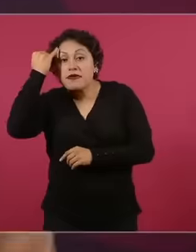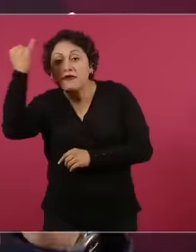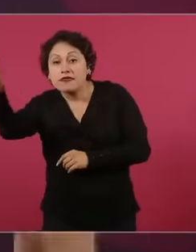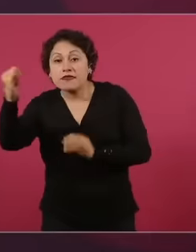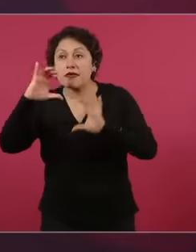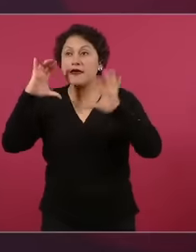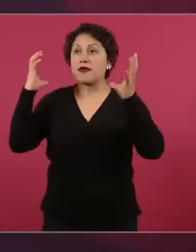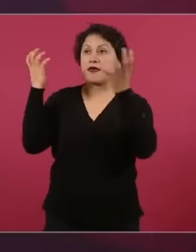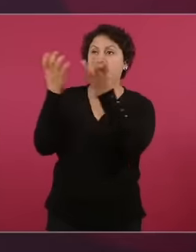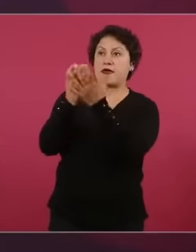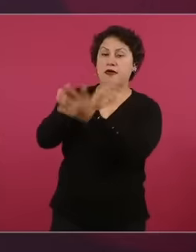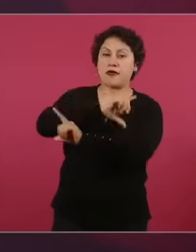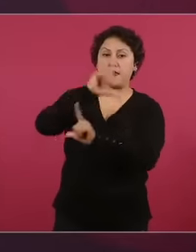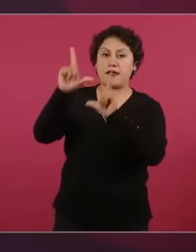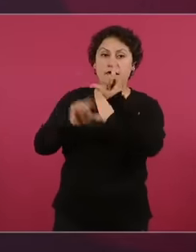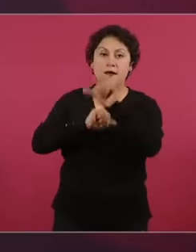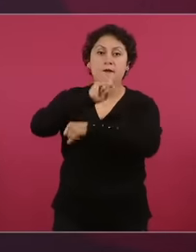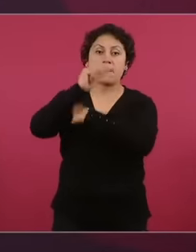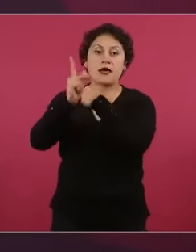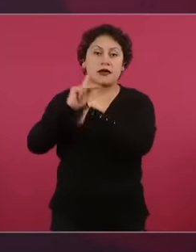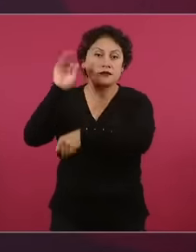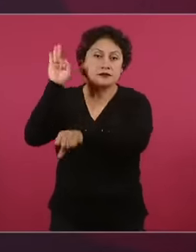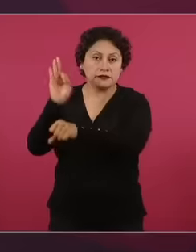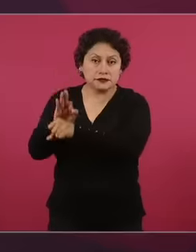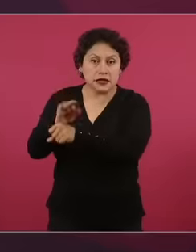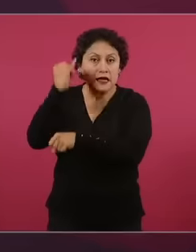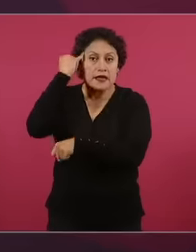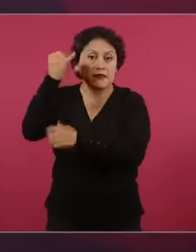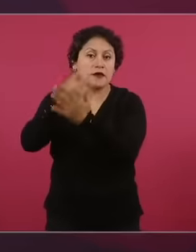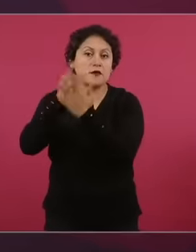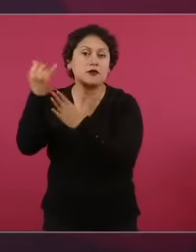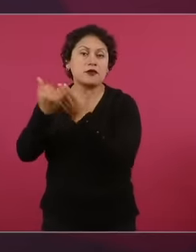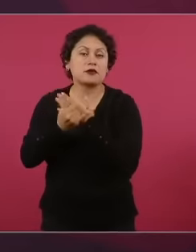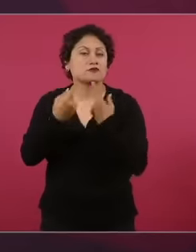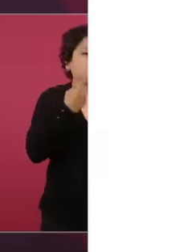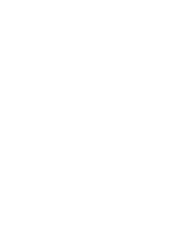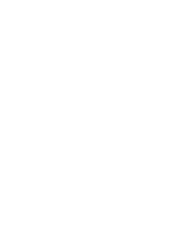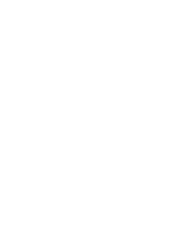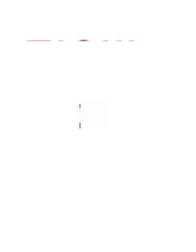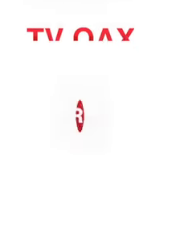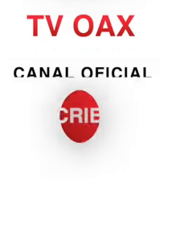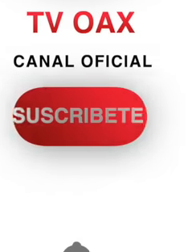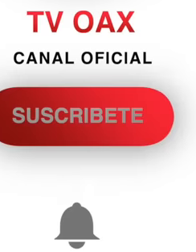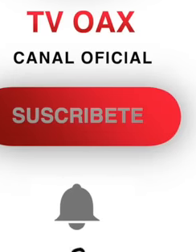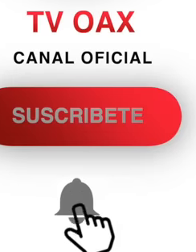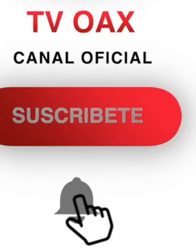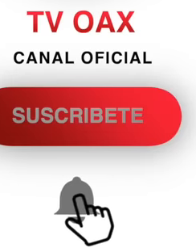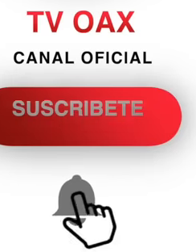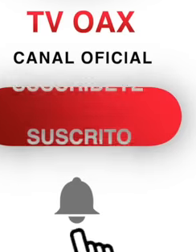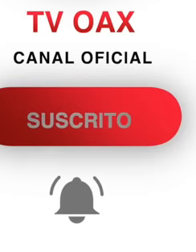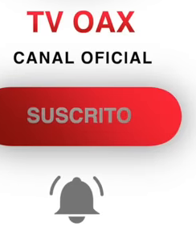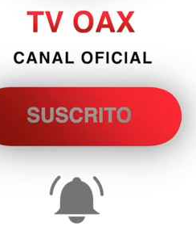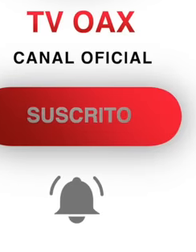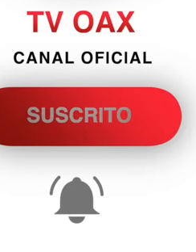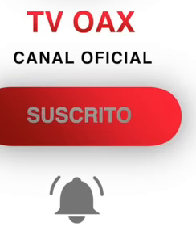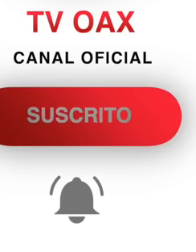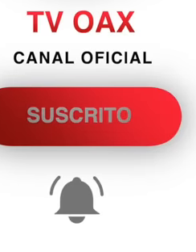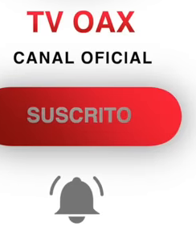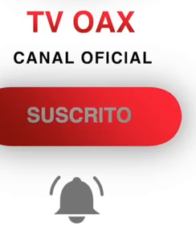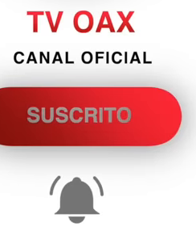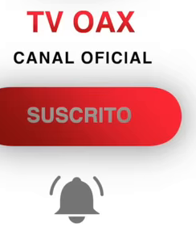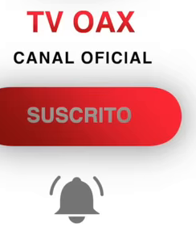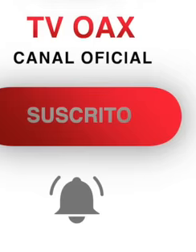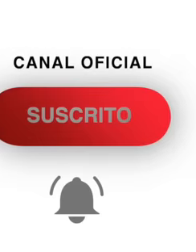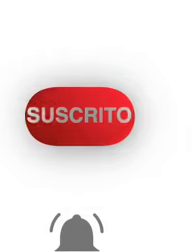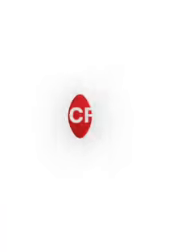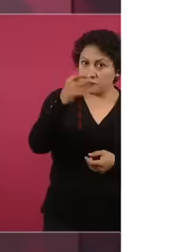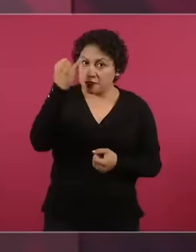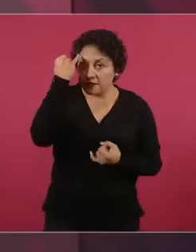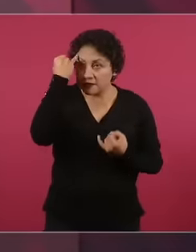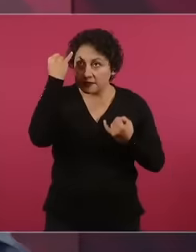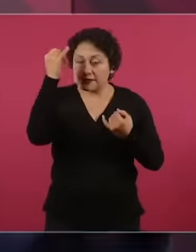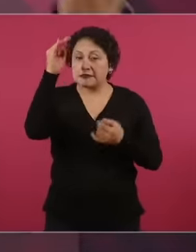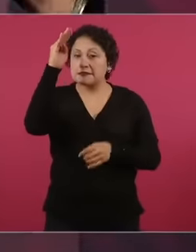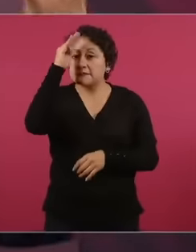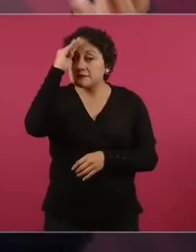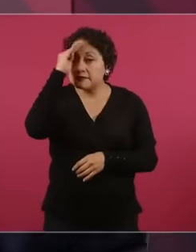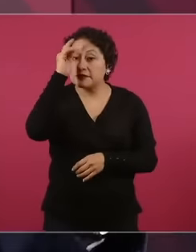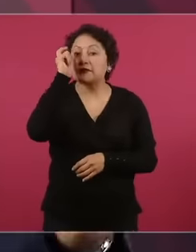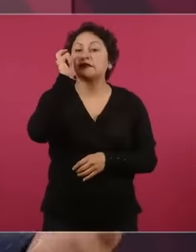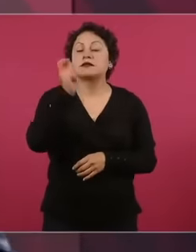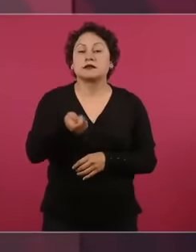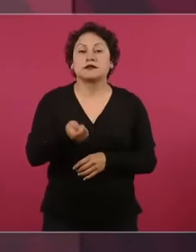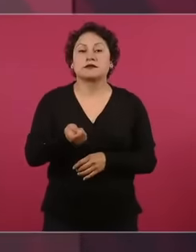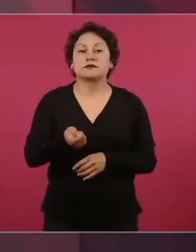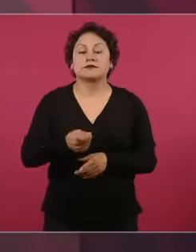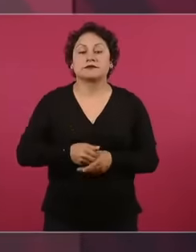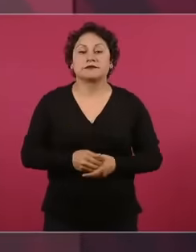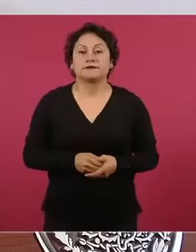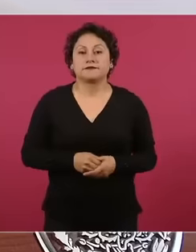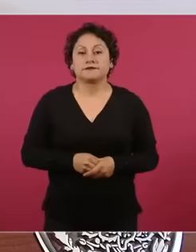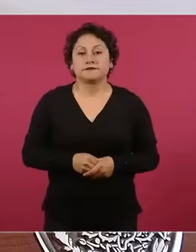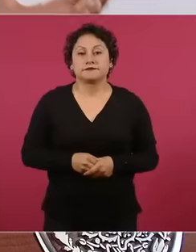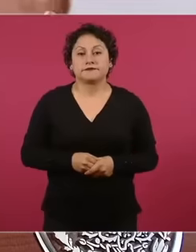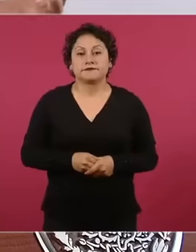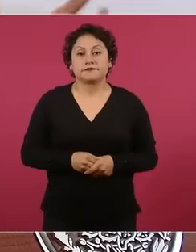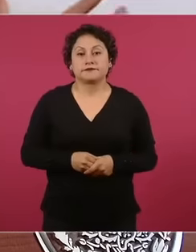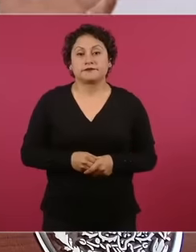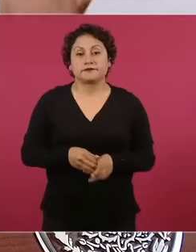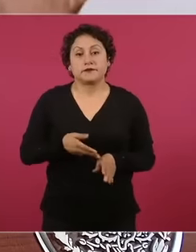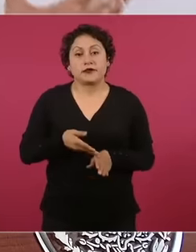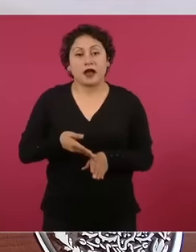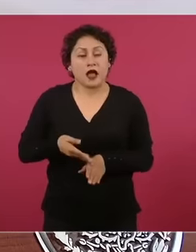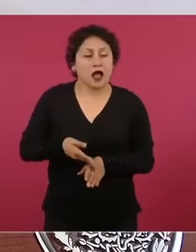Manuel. What caused the regime of corruption of